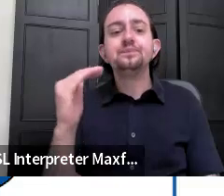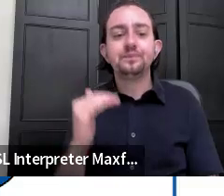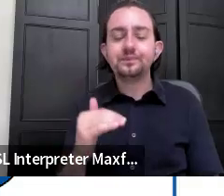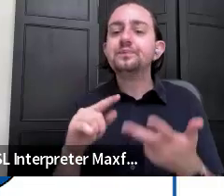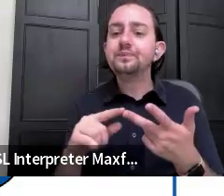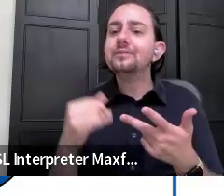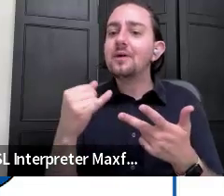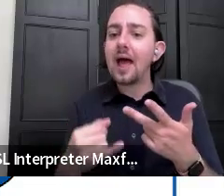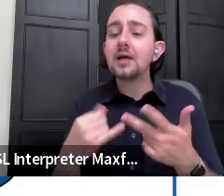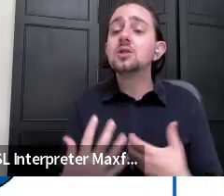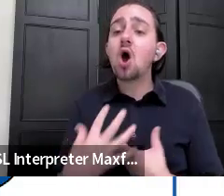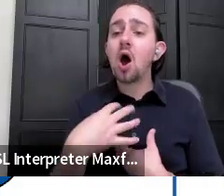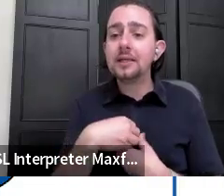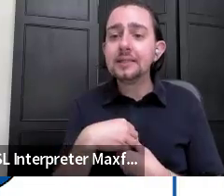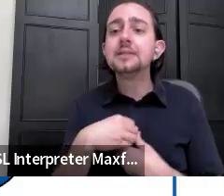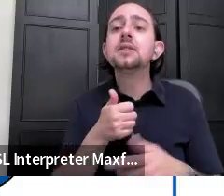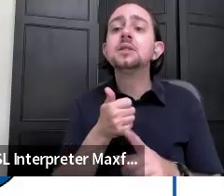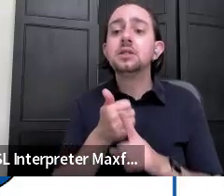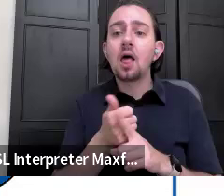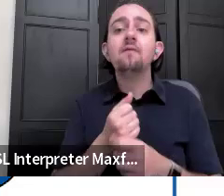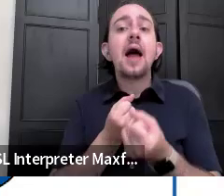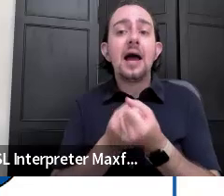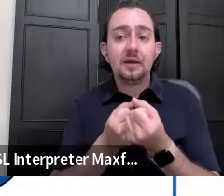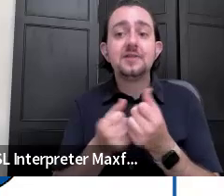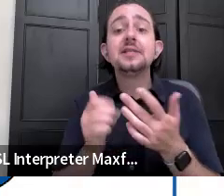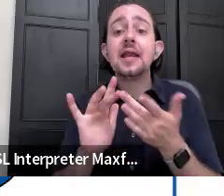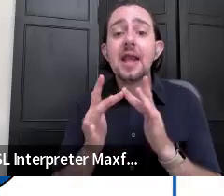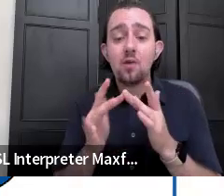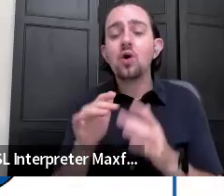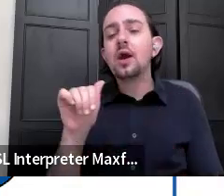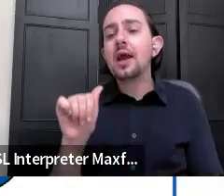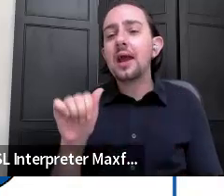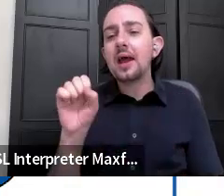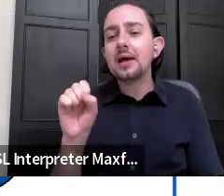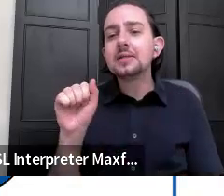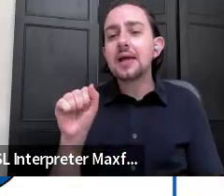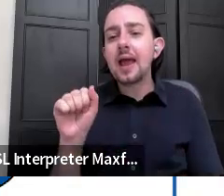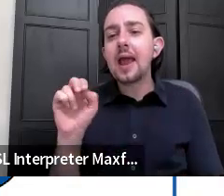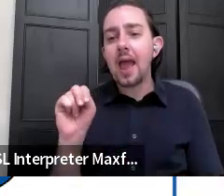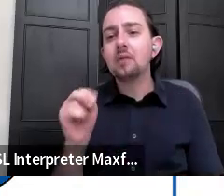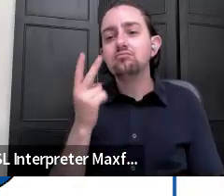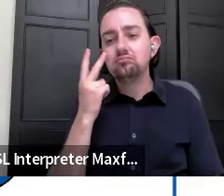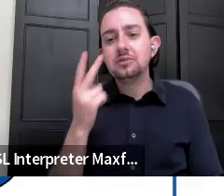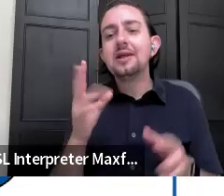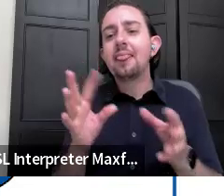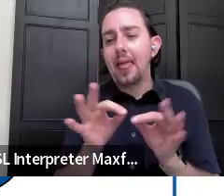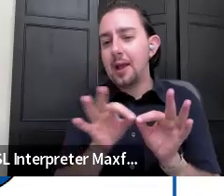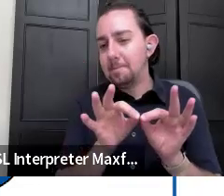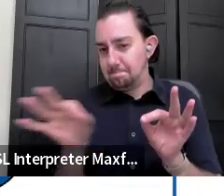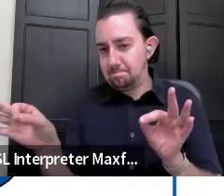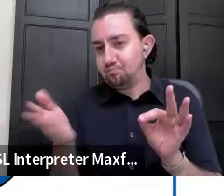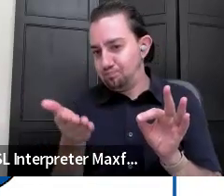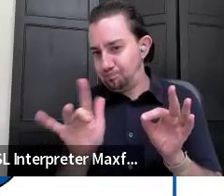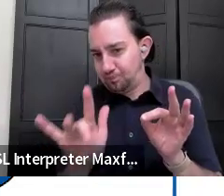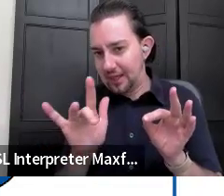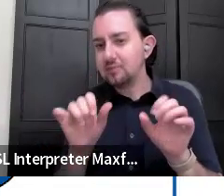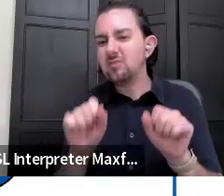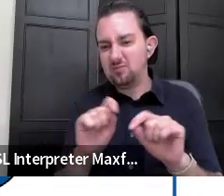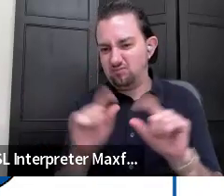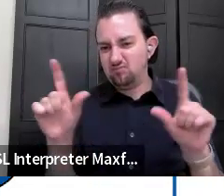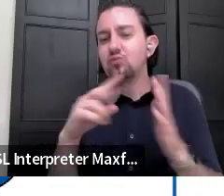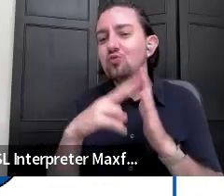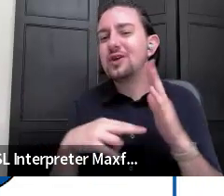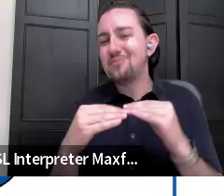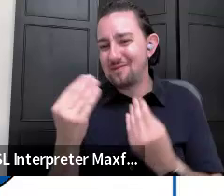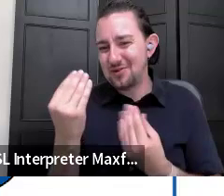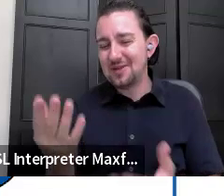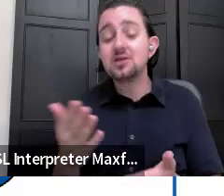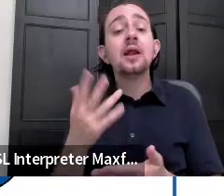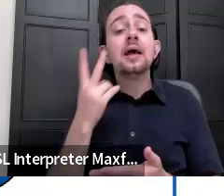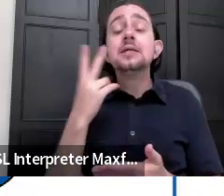Network at autisticadvocacy.org/policy/action/. And I see some people asking in the chat whether